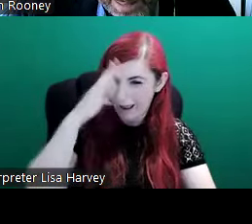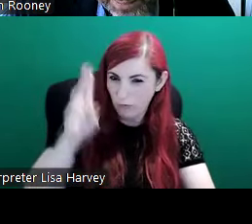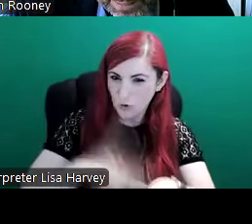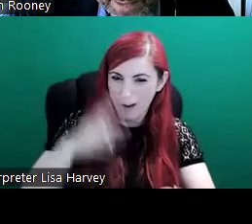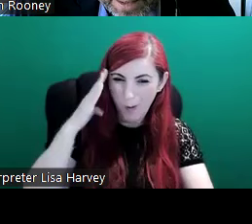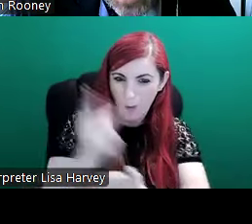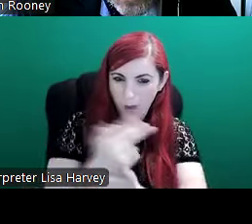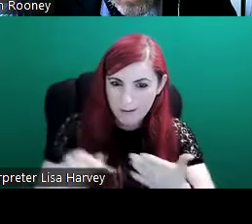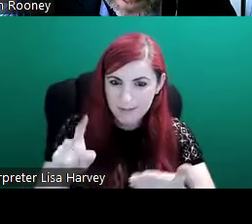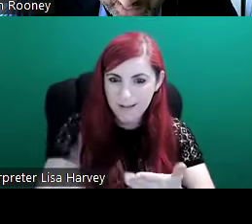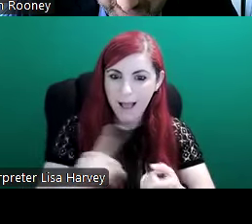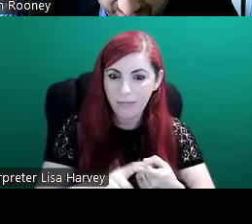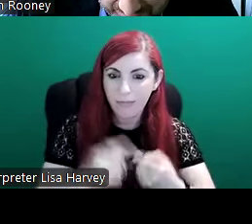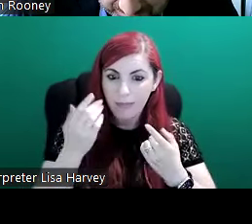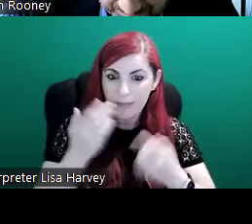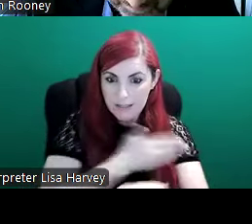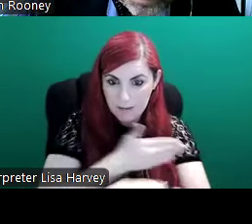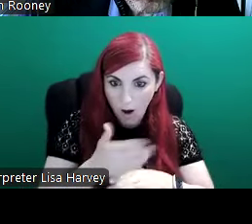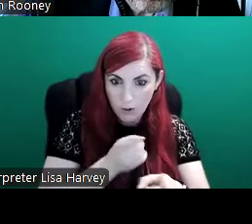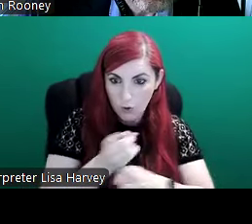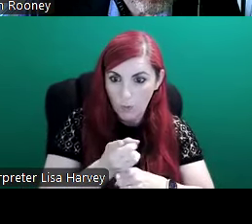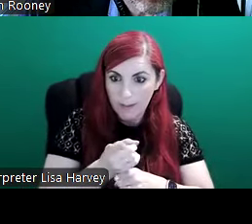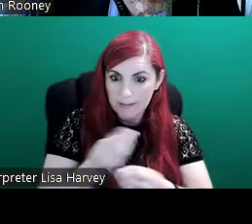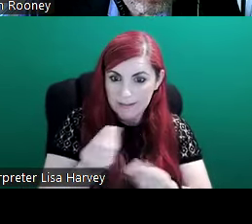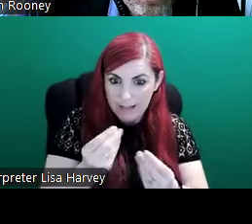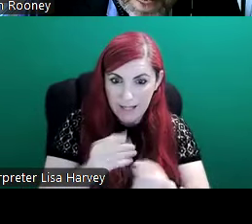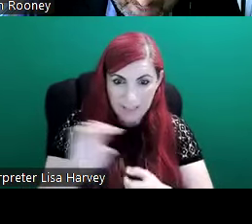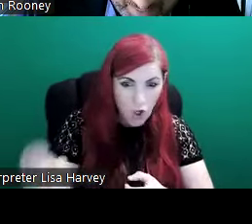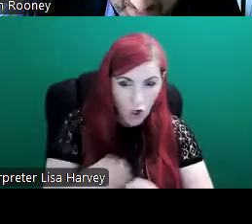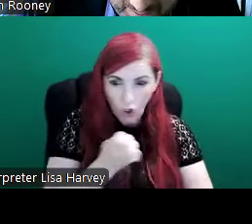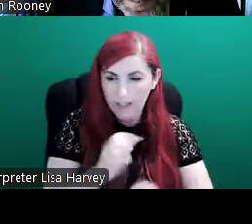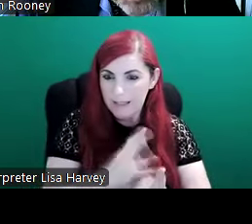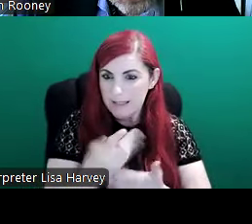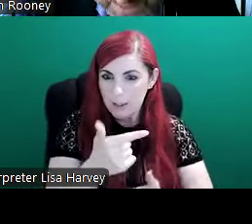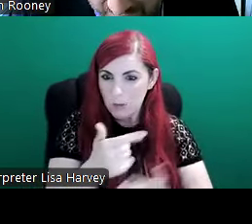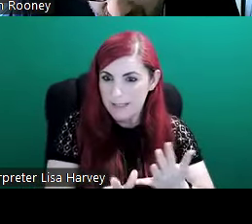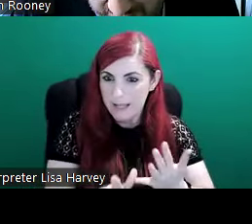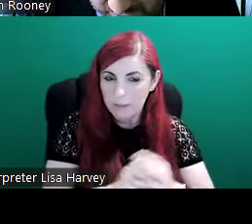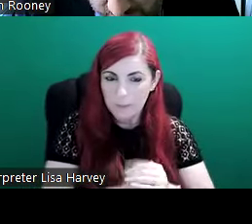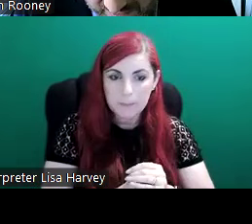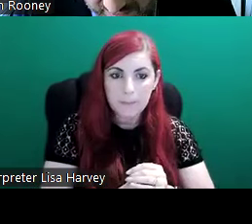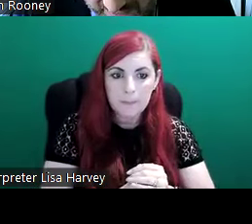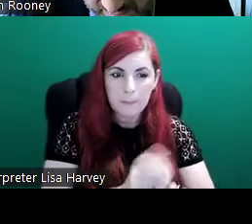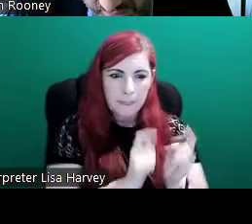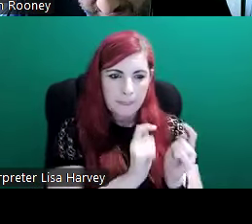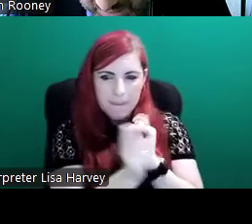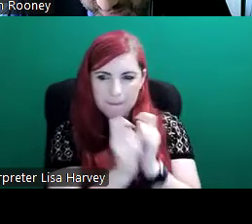capital as early as 1927. The adaptability of Jellett's cubist esthetic to practical